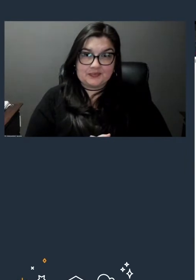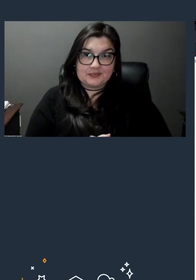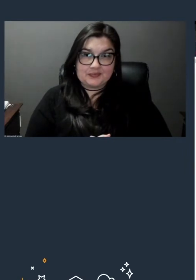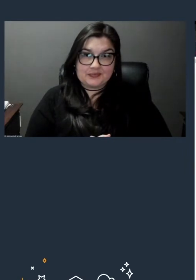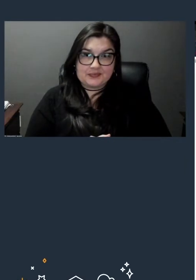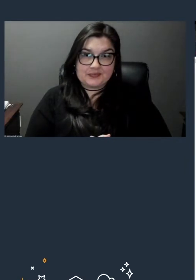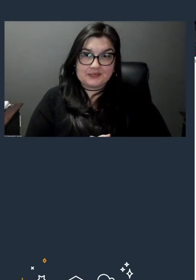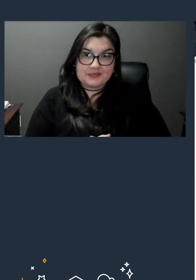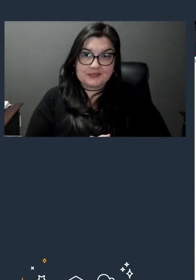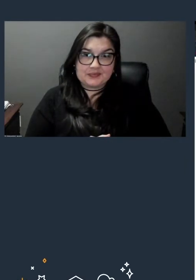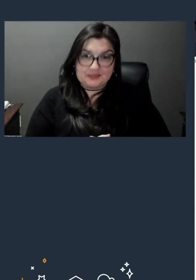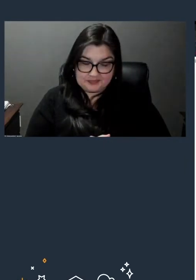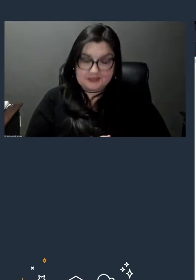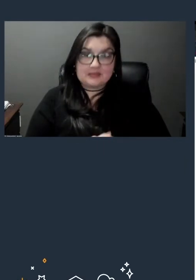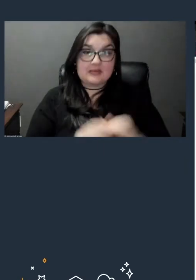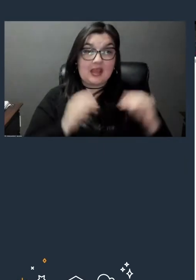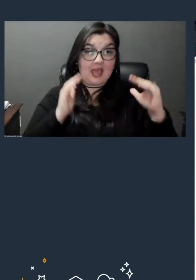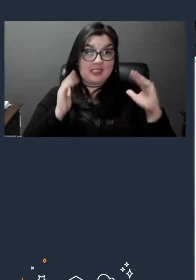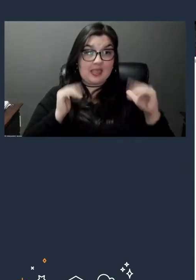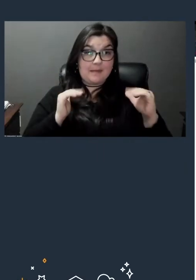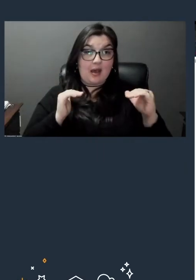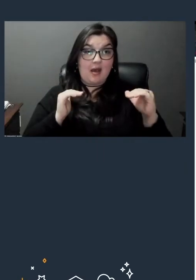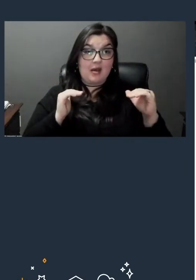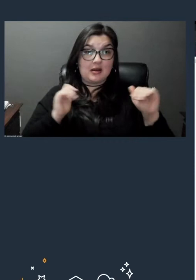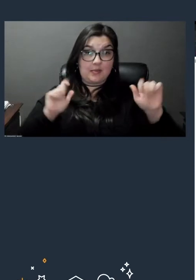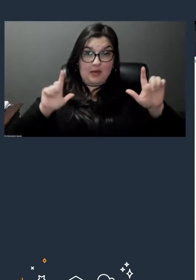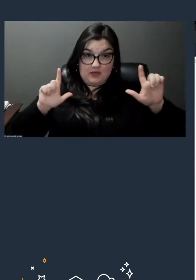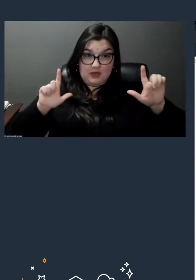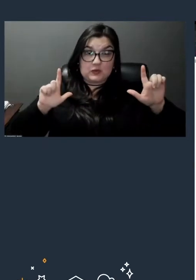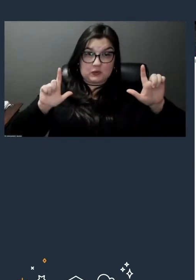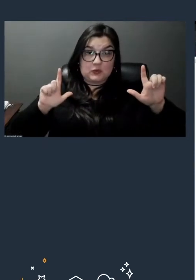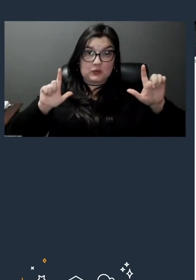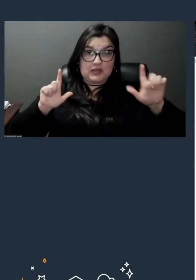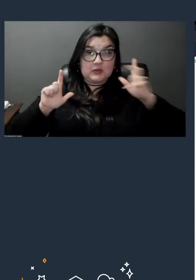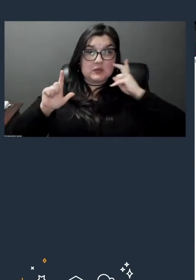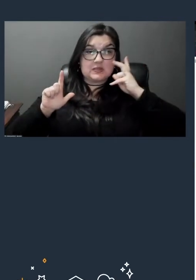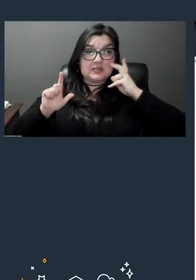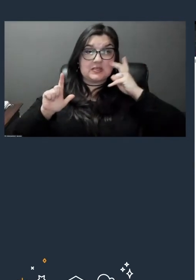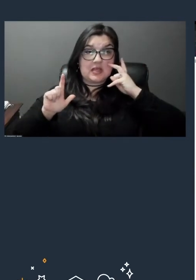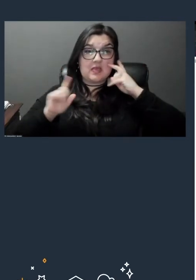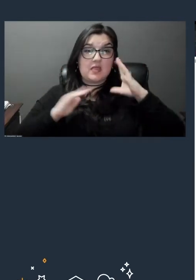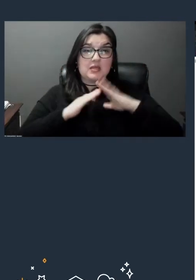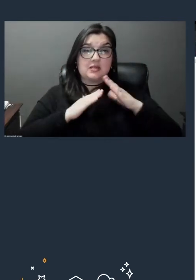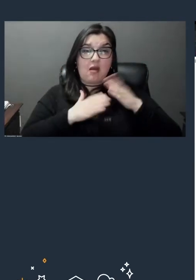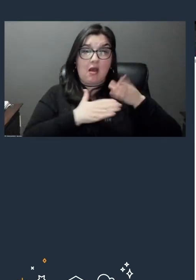At the bottom of my screen, I have the top end module that shows the top account,